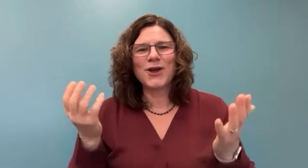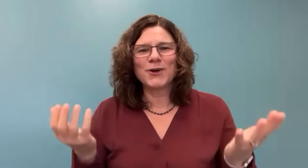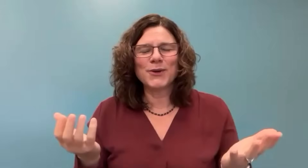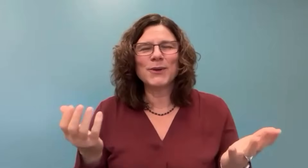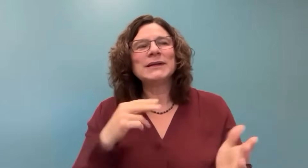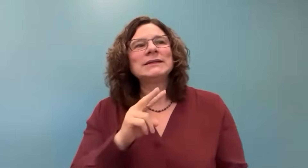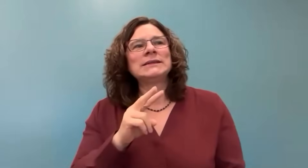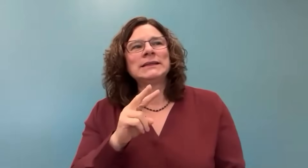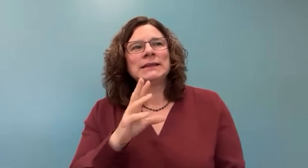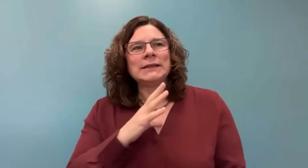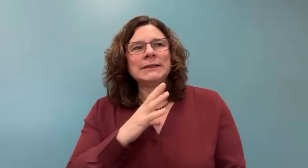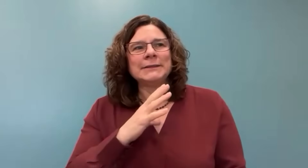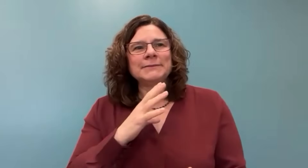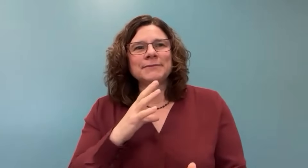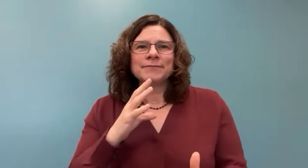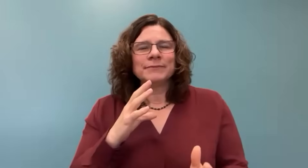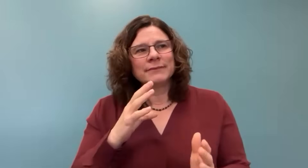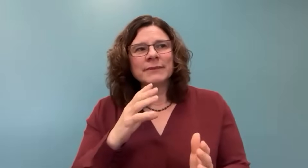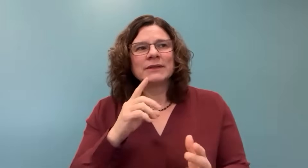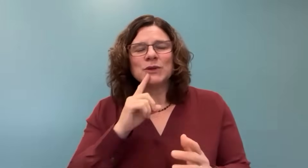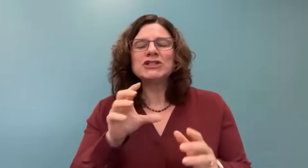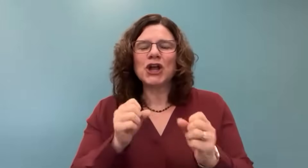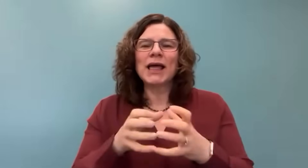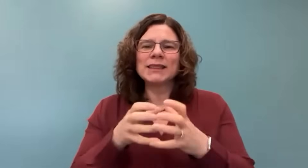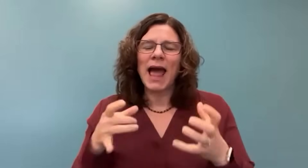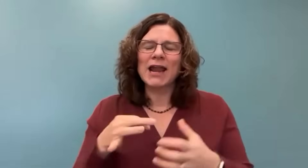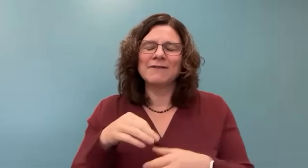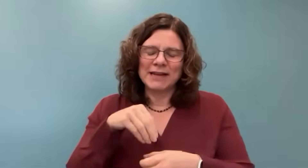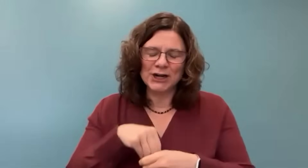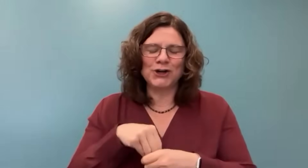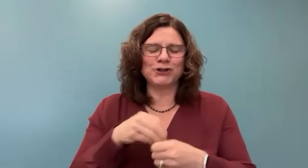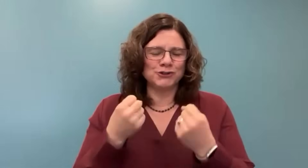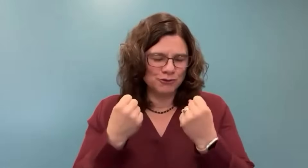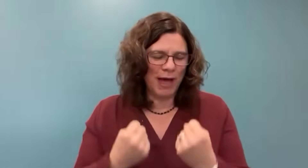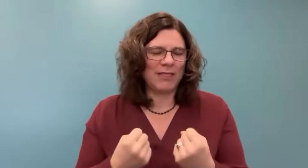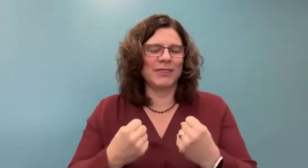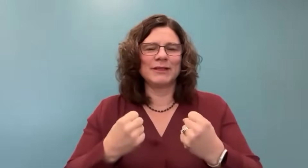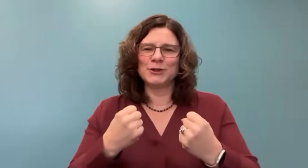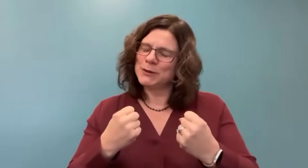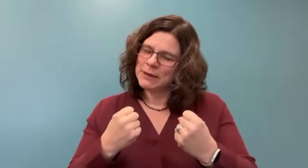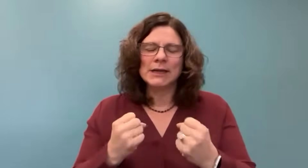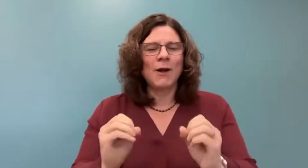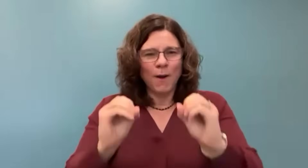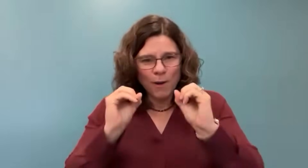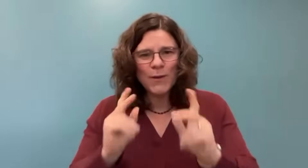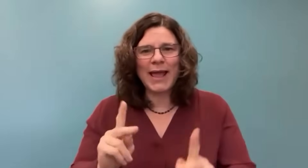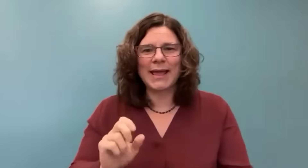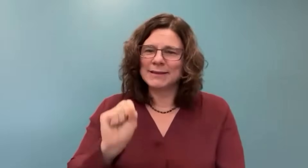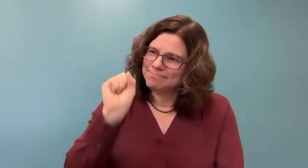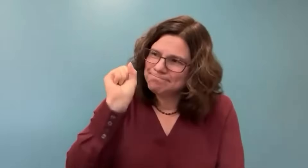So, it really took a lot of internal strength to say "okay,"